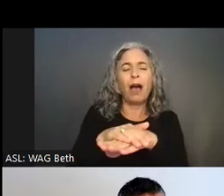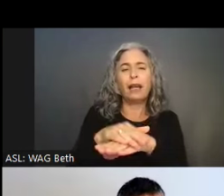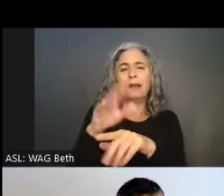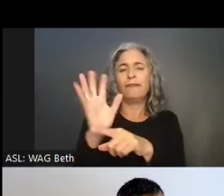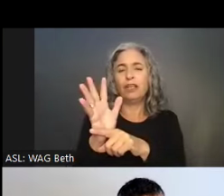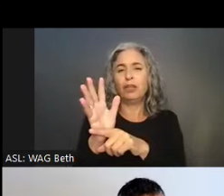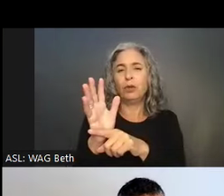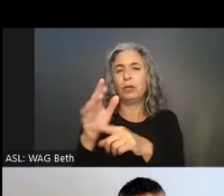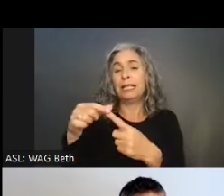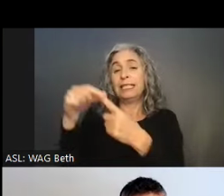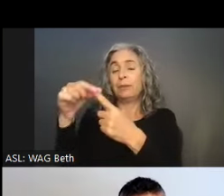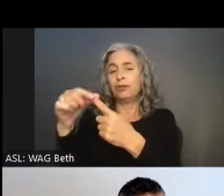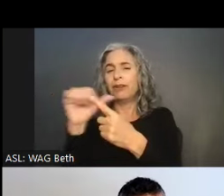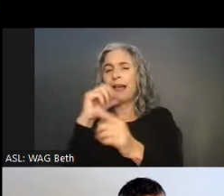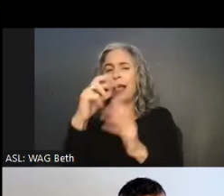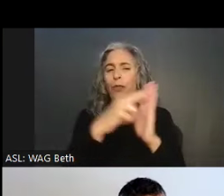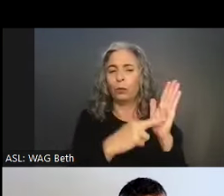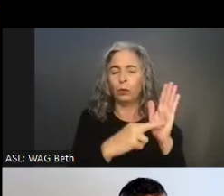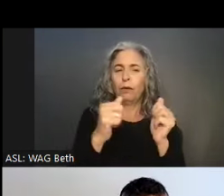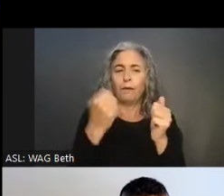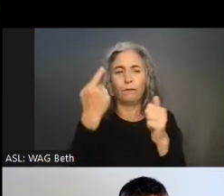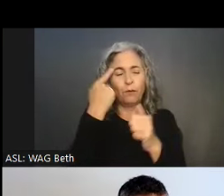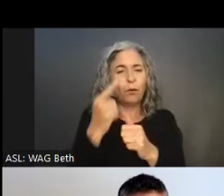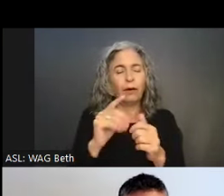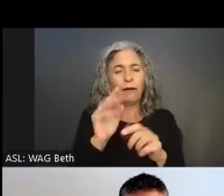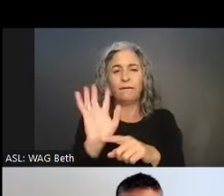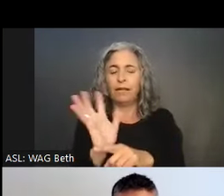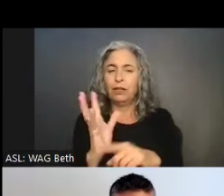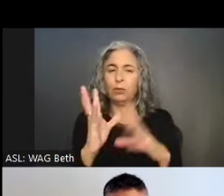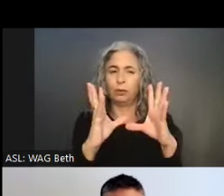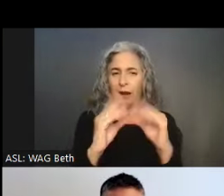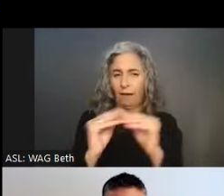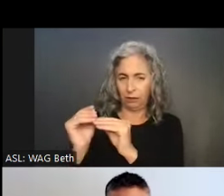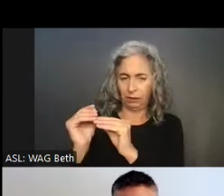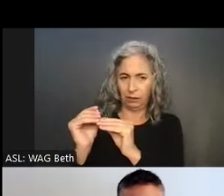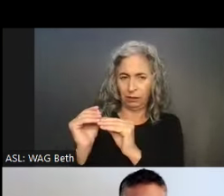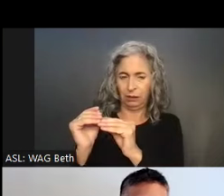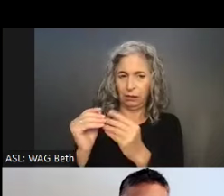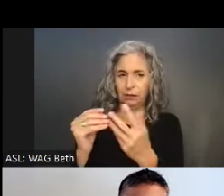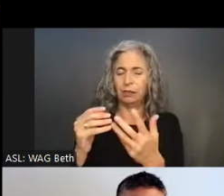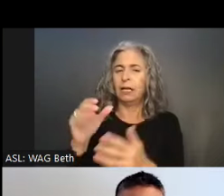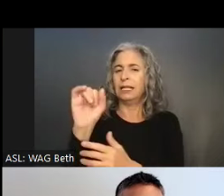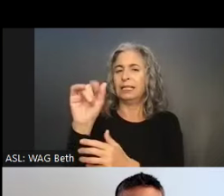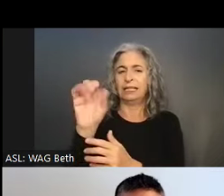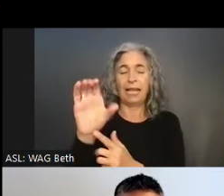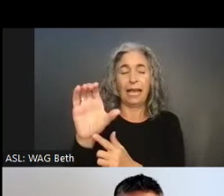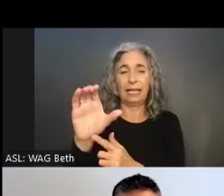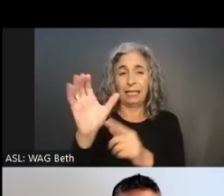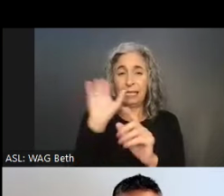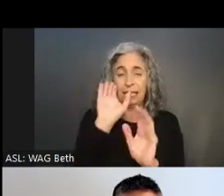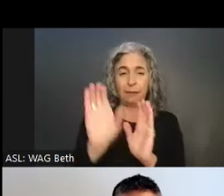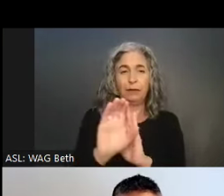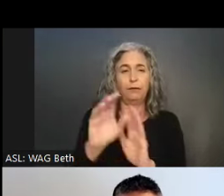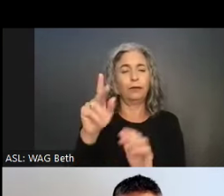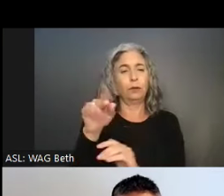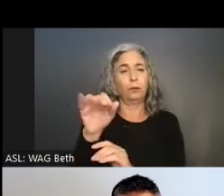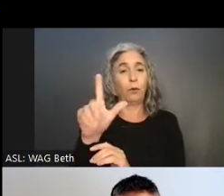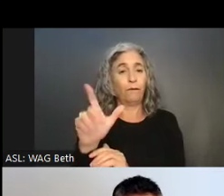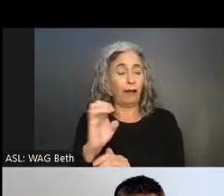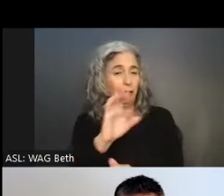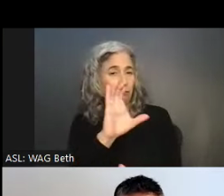the rule for video conferencing. A good static image for your profile picture can be an effective